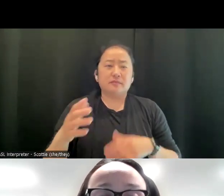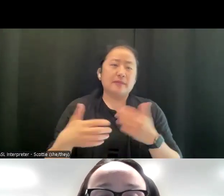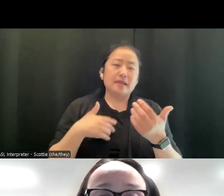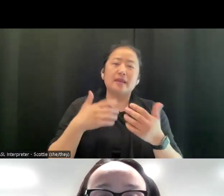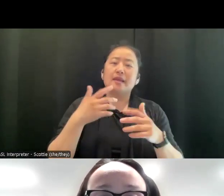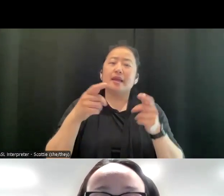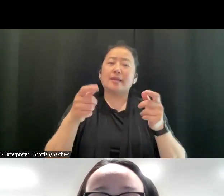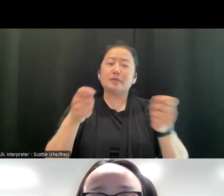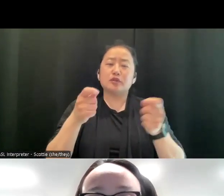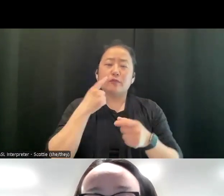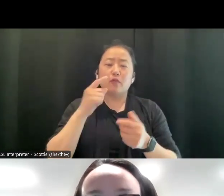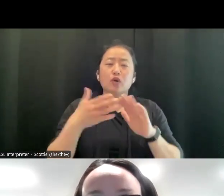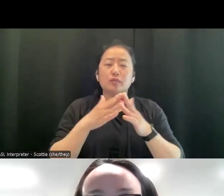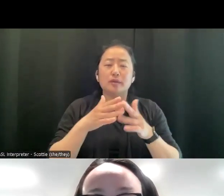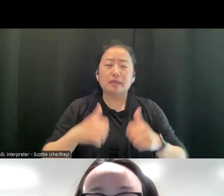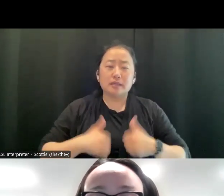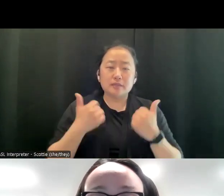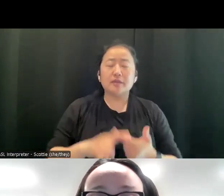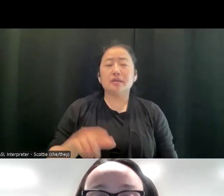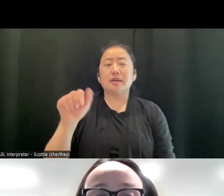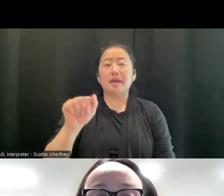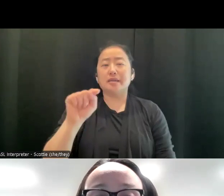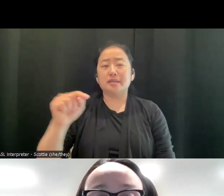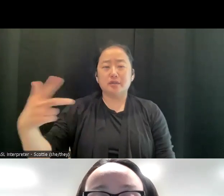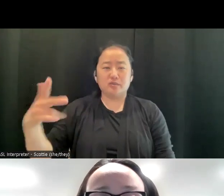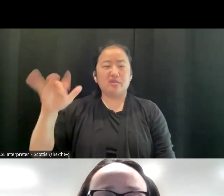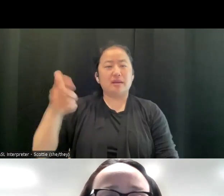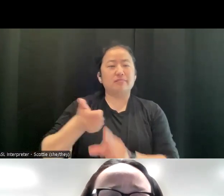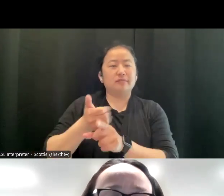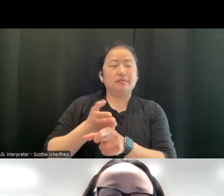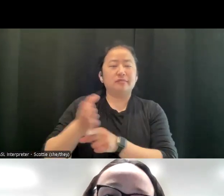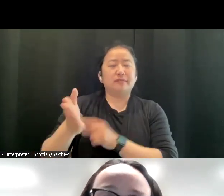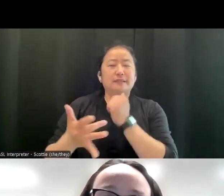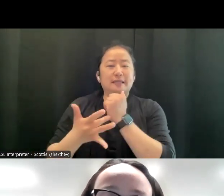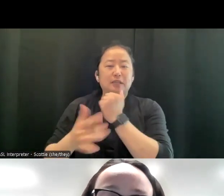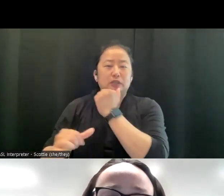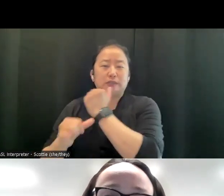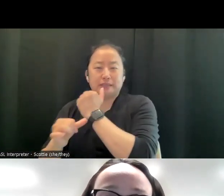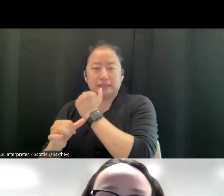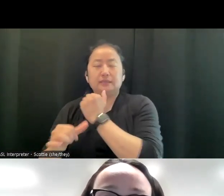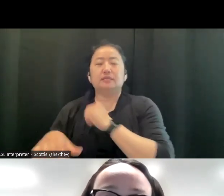AT3 which is our technical assistance wing, assistive technology data at Catada,